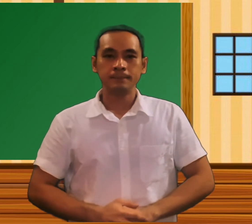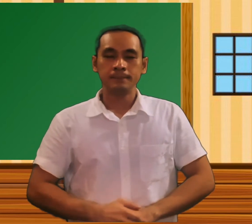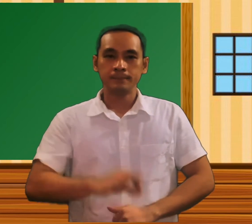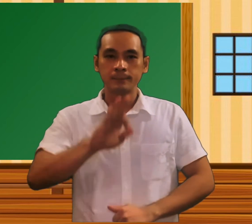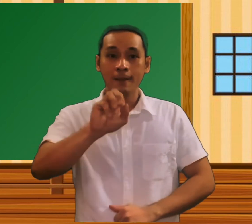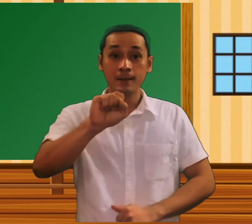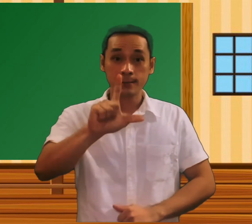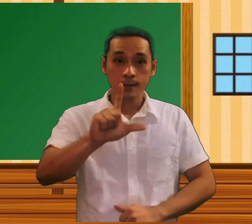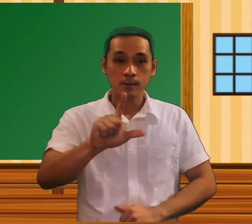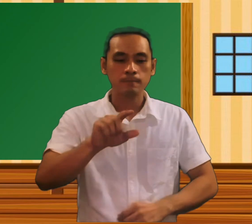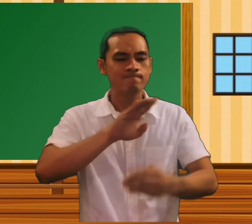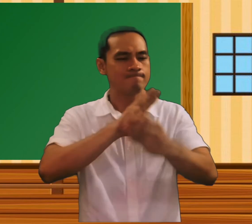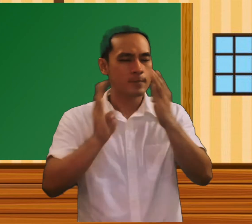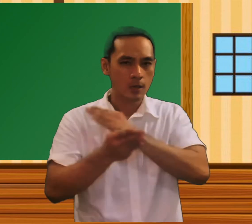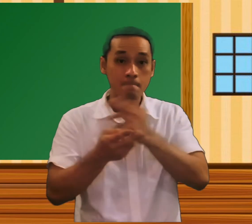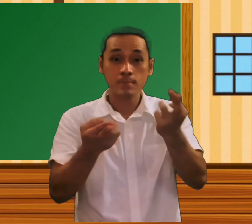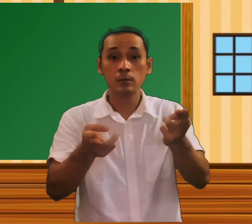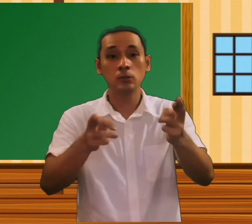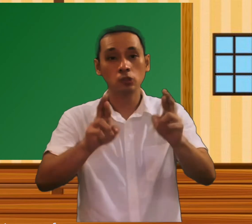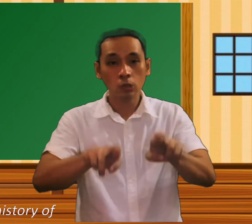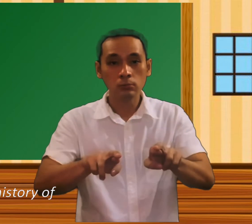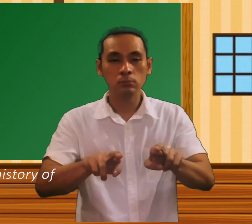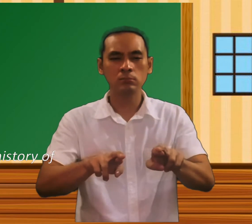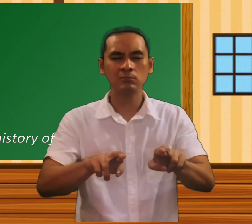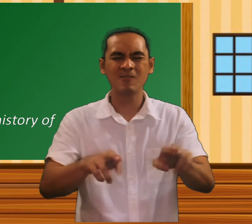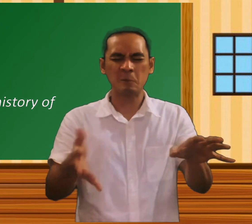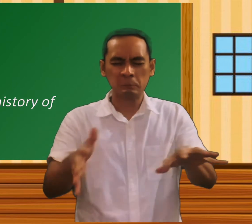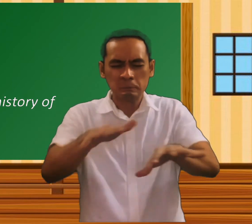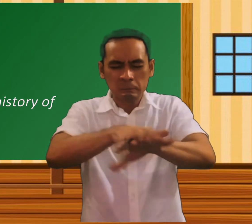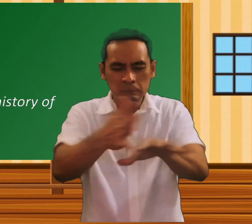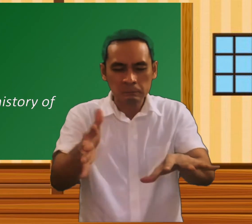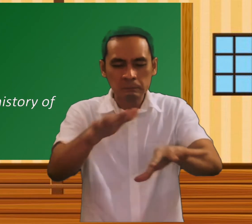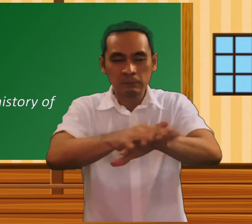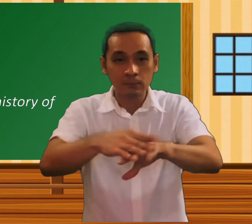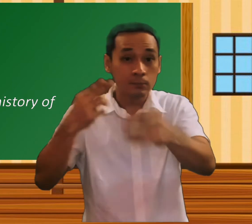fsl has become a product of the complex history